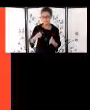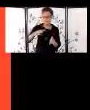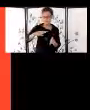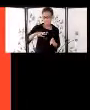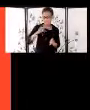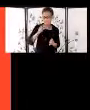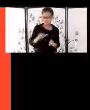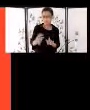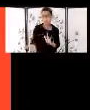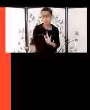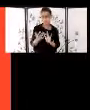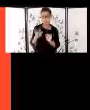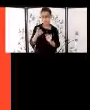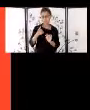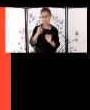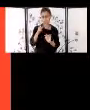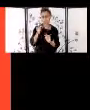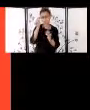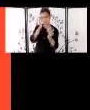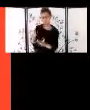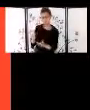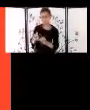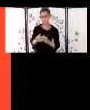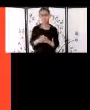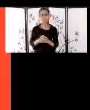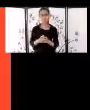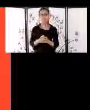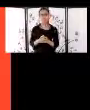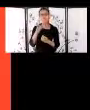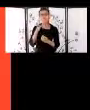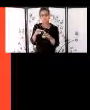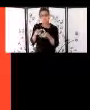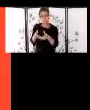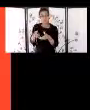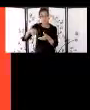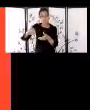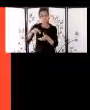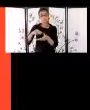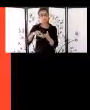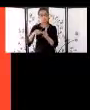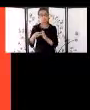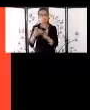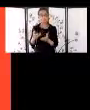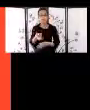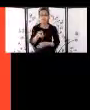or more individual artists who work together in an ad hoc, casual or informal way, who